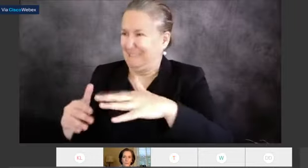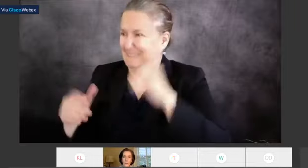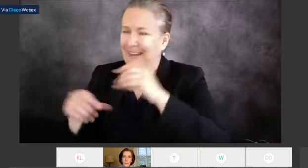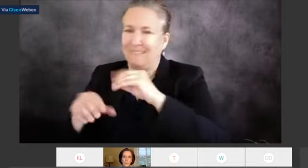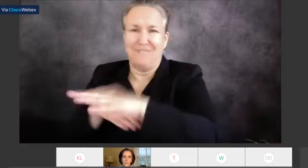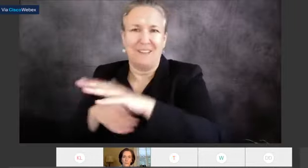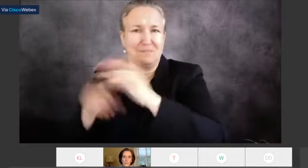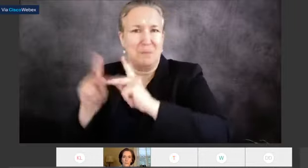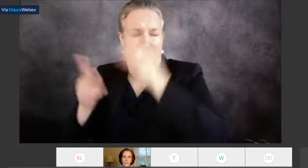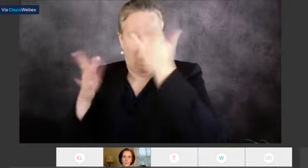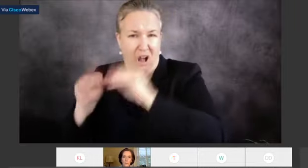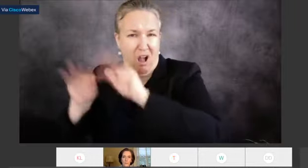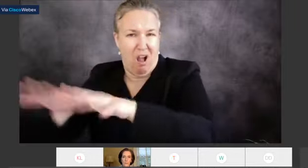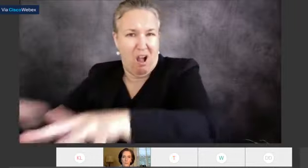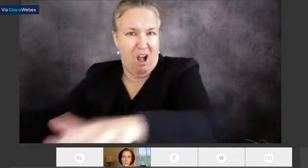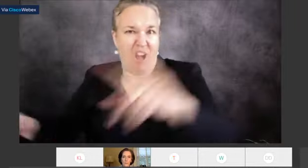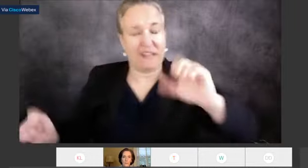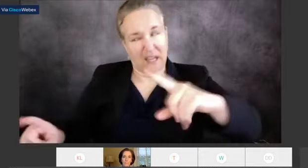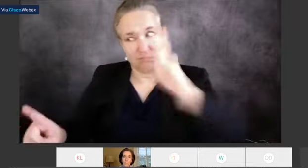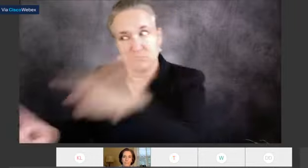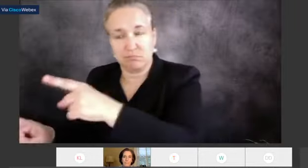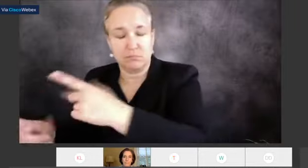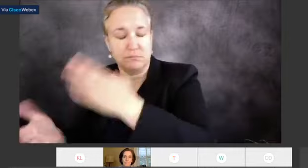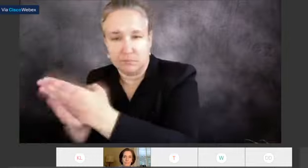[Reporter] so if there was a big sporting gathering or concert or